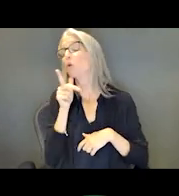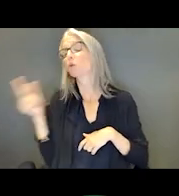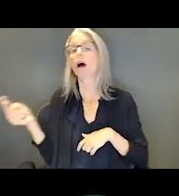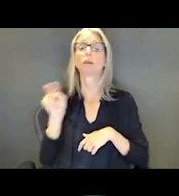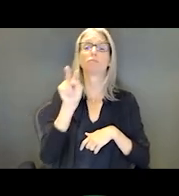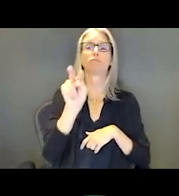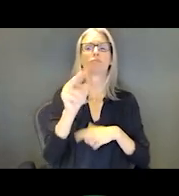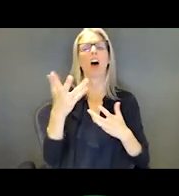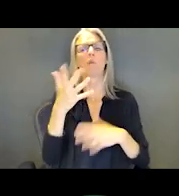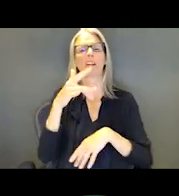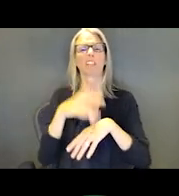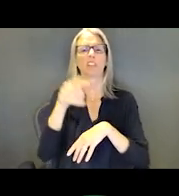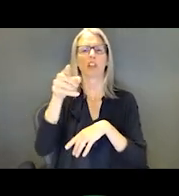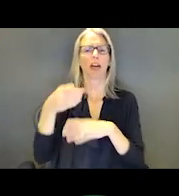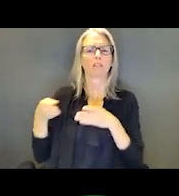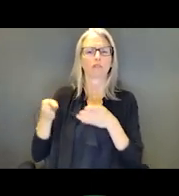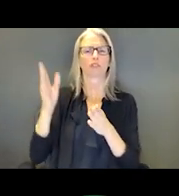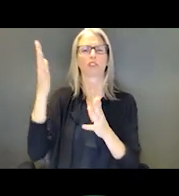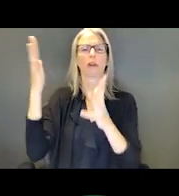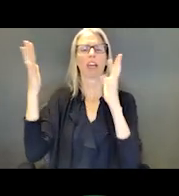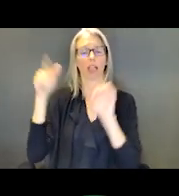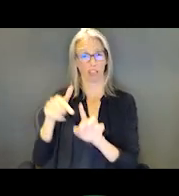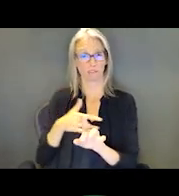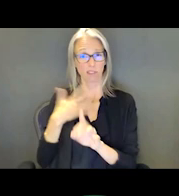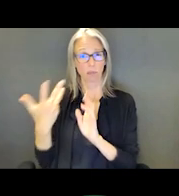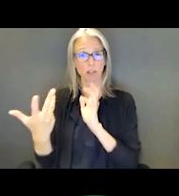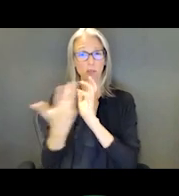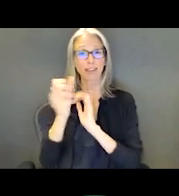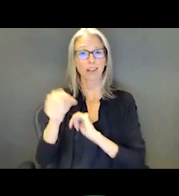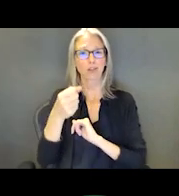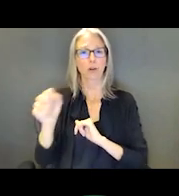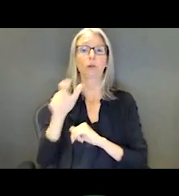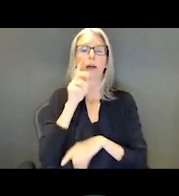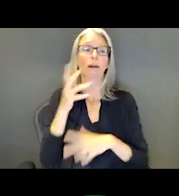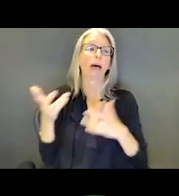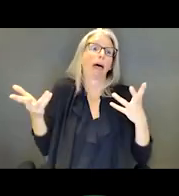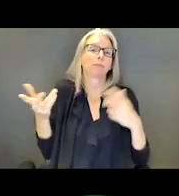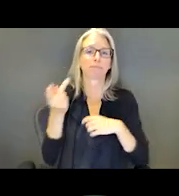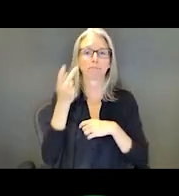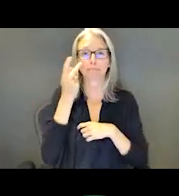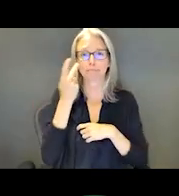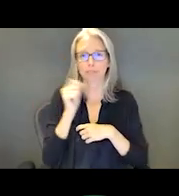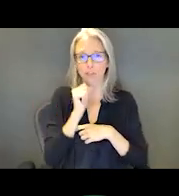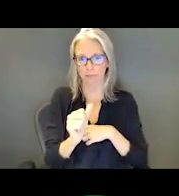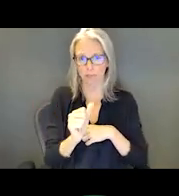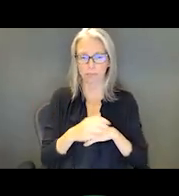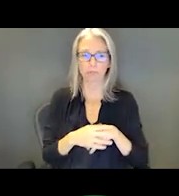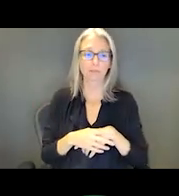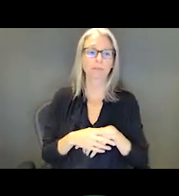Yeah, yeah, absolutely. That's fantastic. It's so topical as well I think for this conference